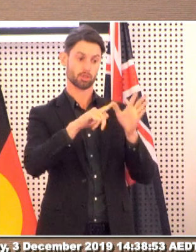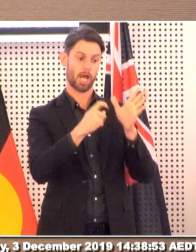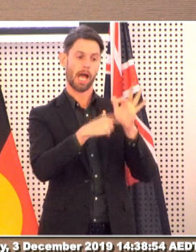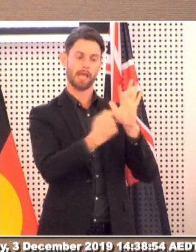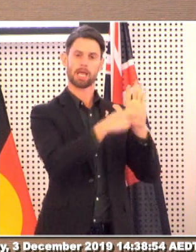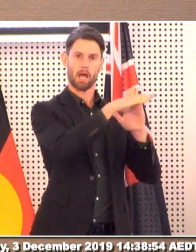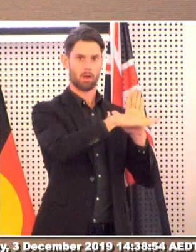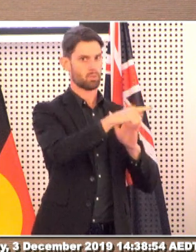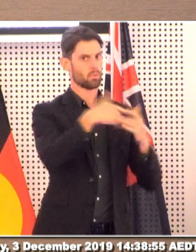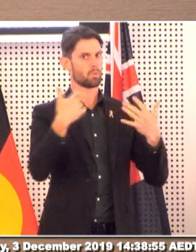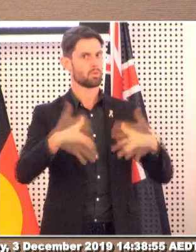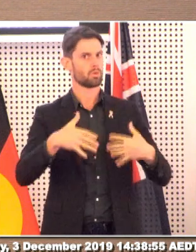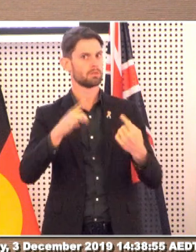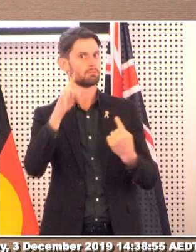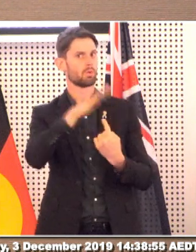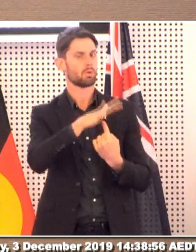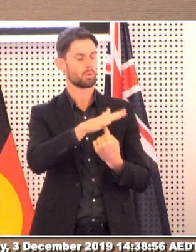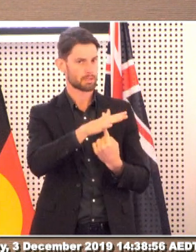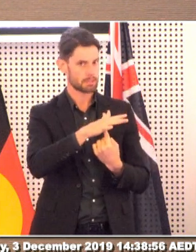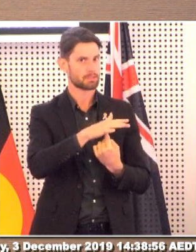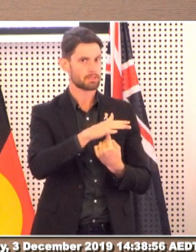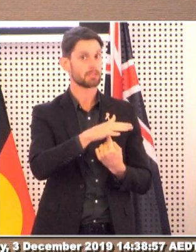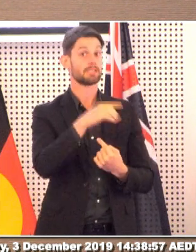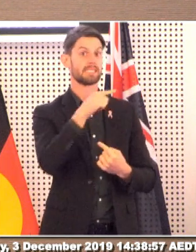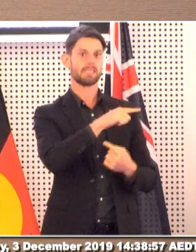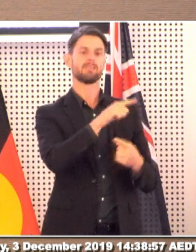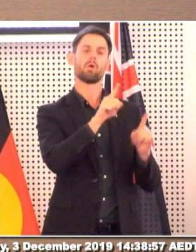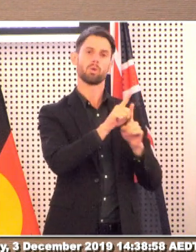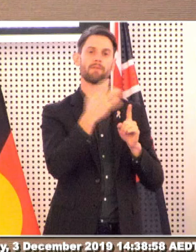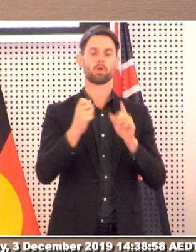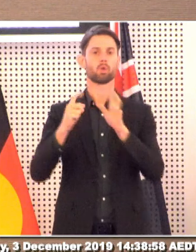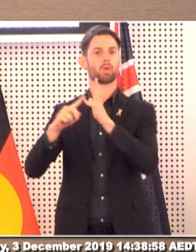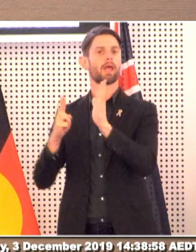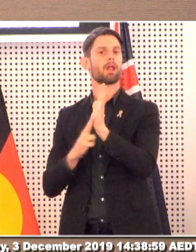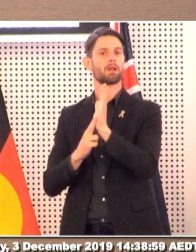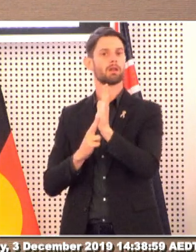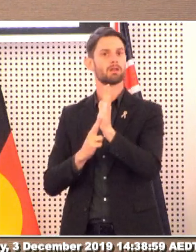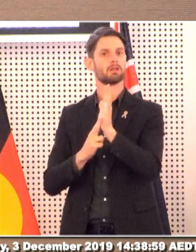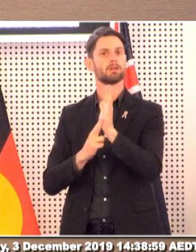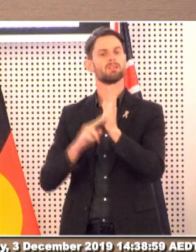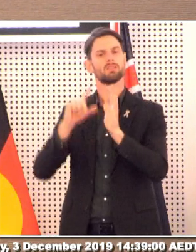of that alongside the UN Convention on the Rights of People with Disabilities have